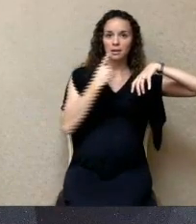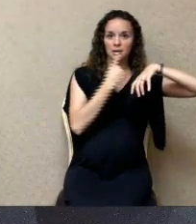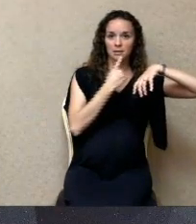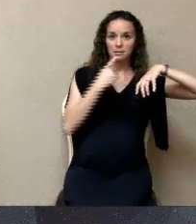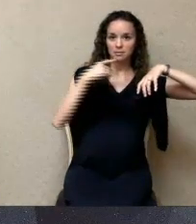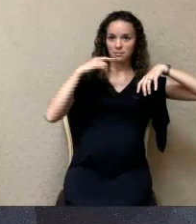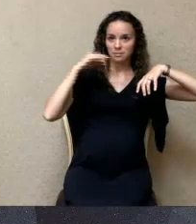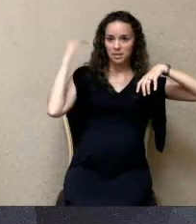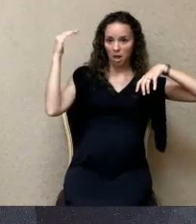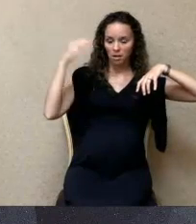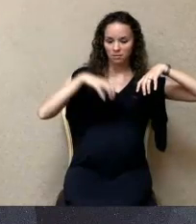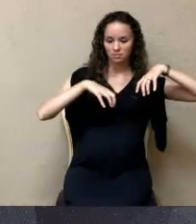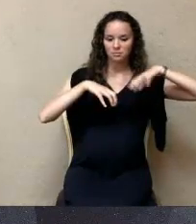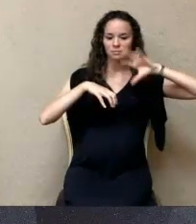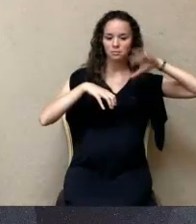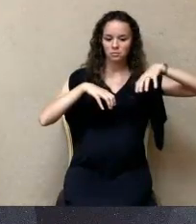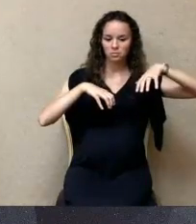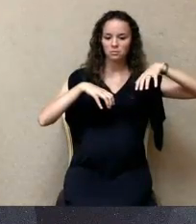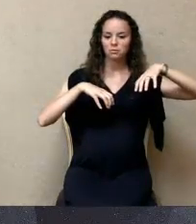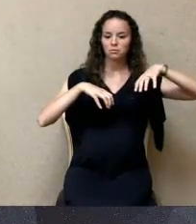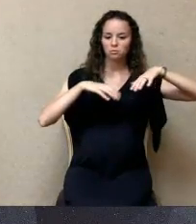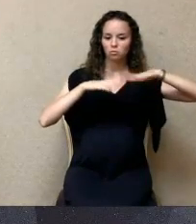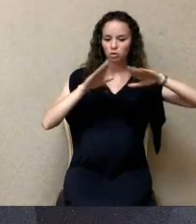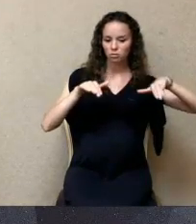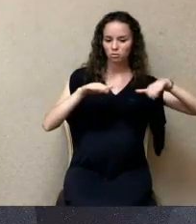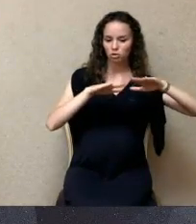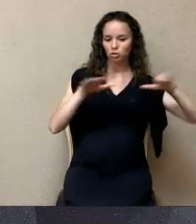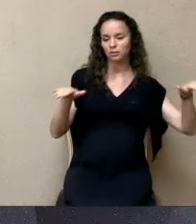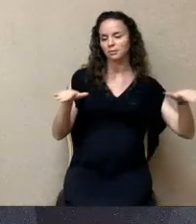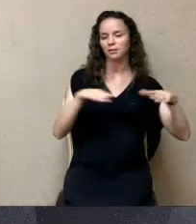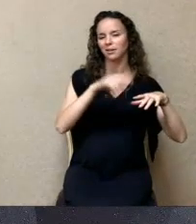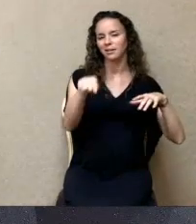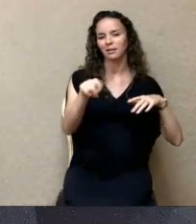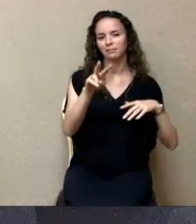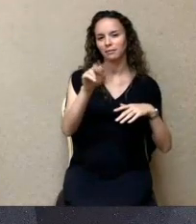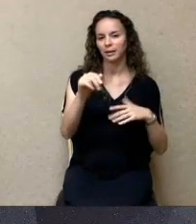and VA, and then we're just across the street. So, that's been really conducive to us getting more